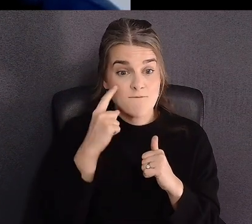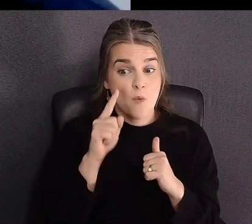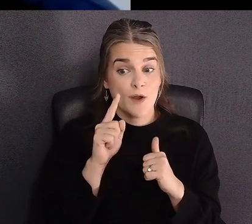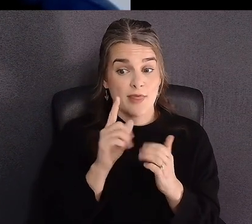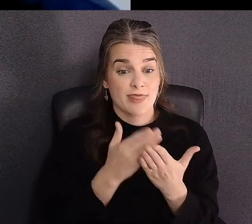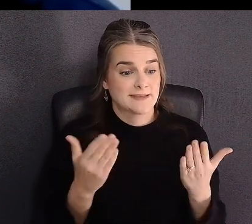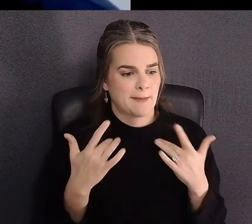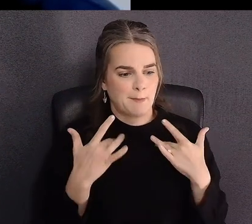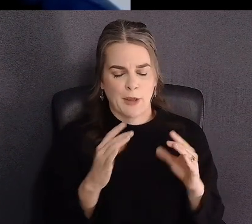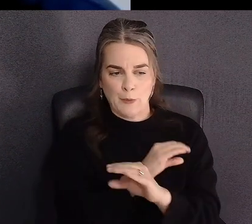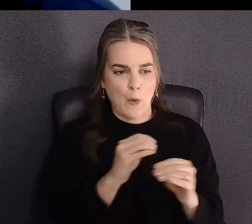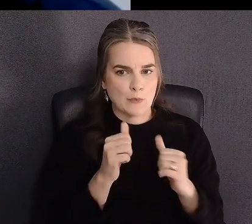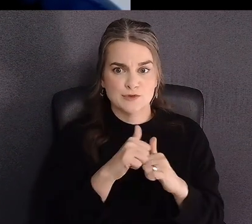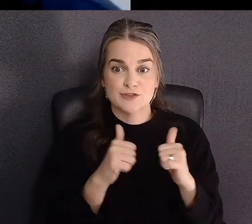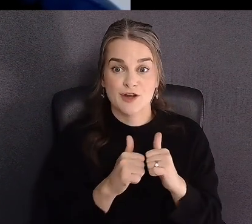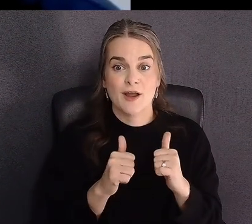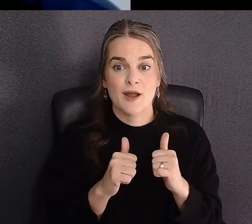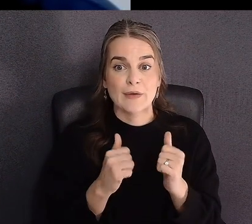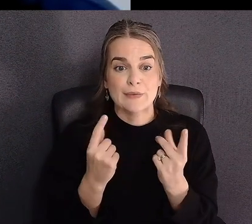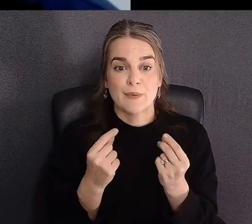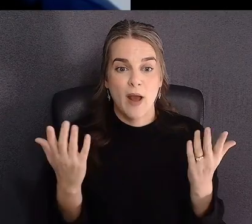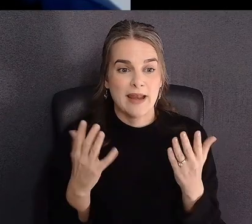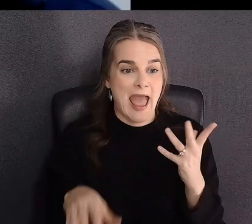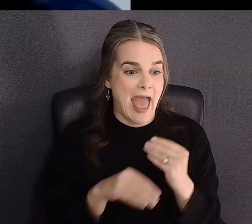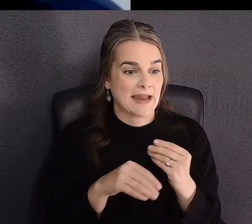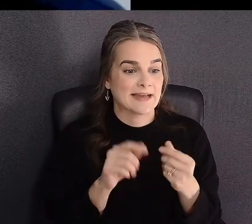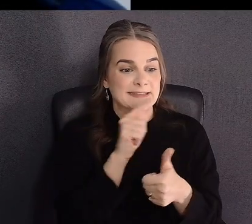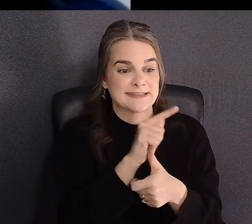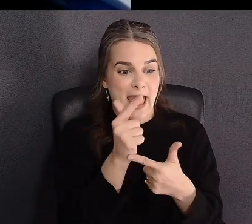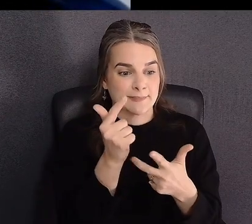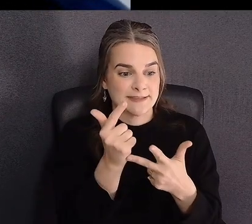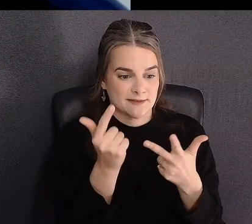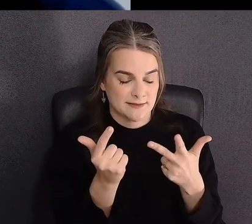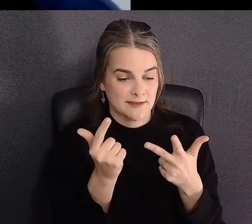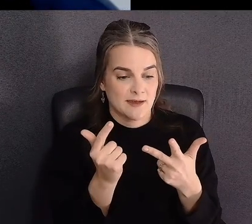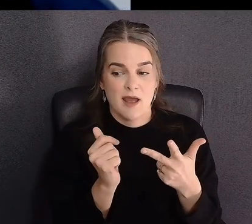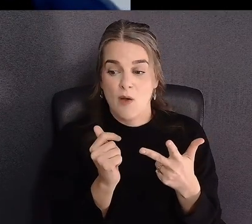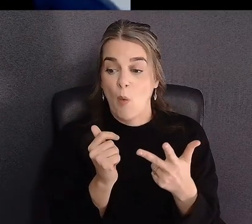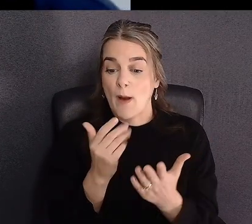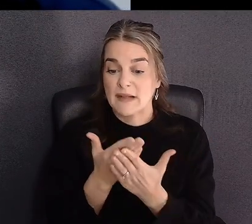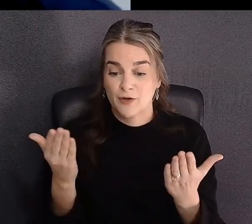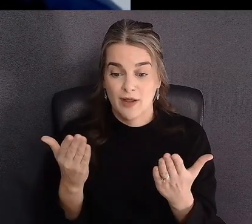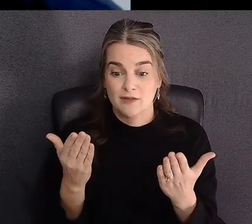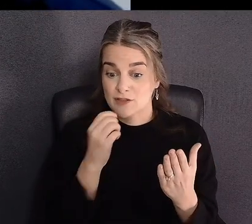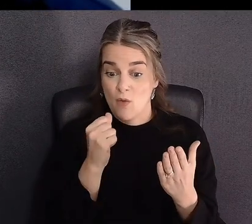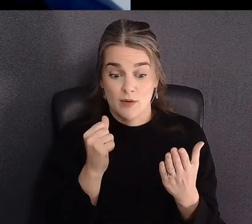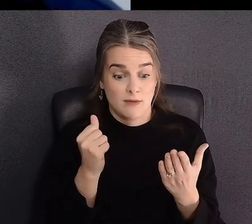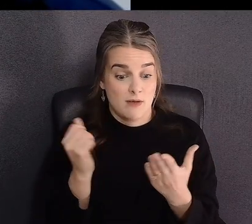structured by adding steps to it or not bringing out a material right away--